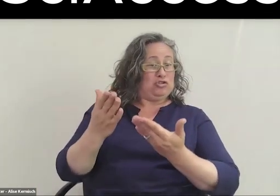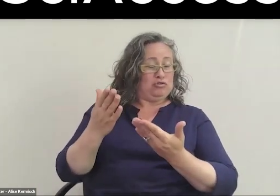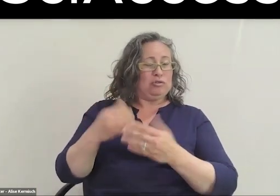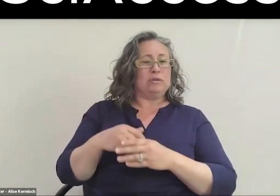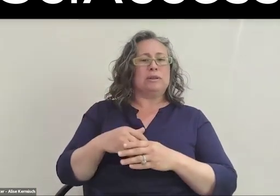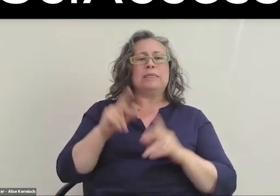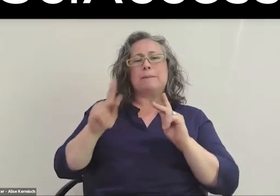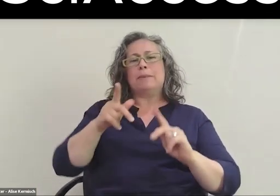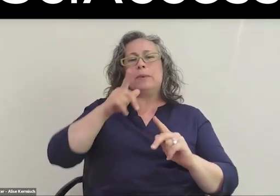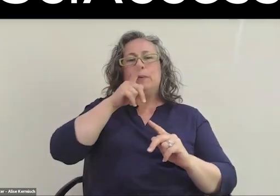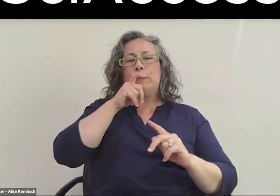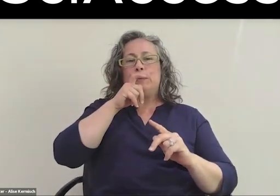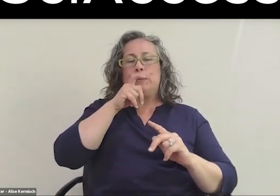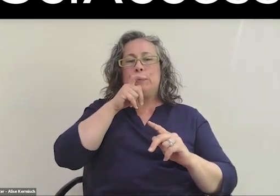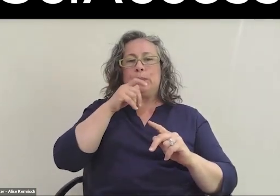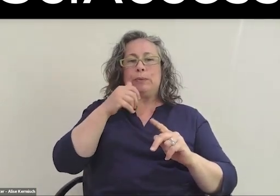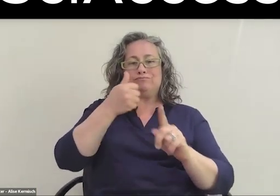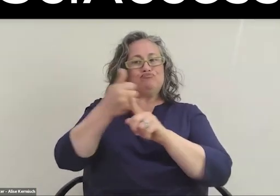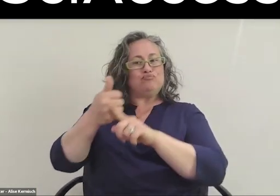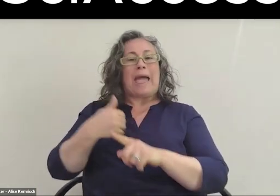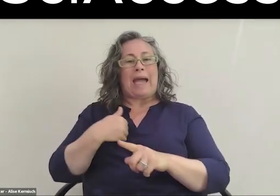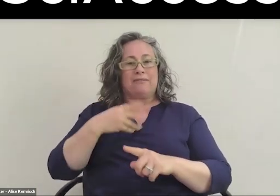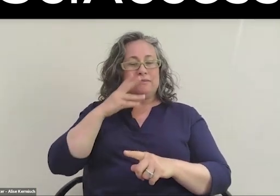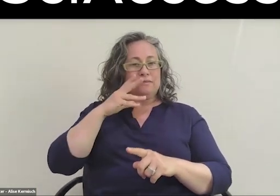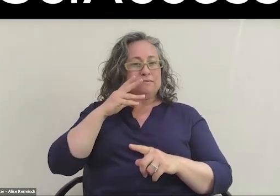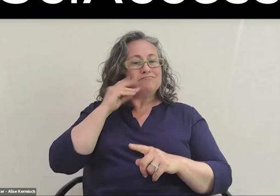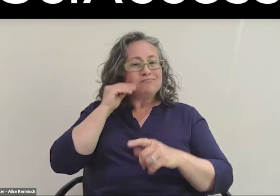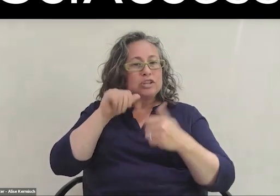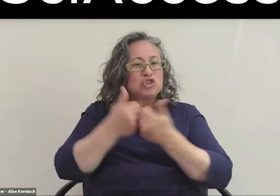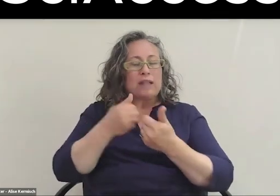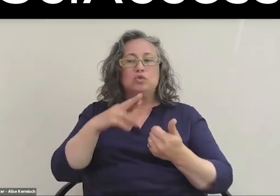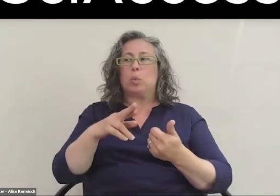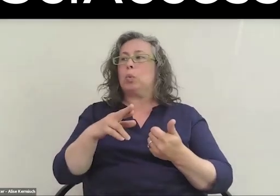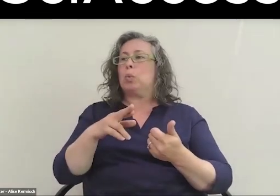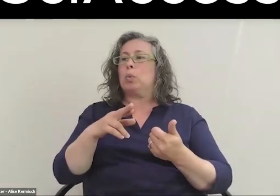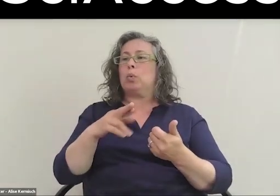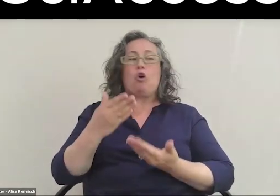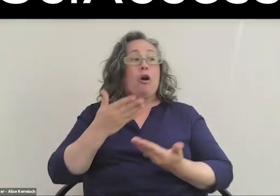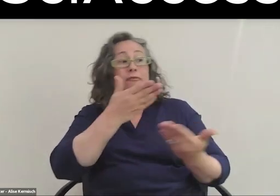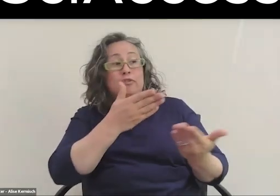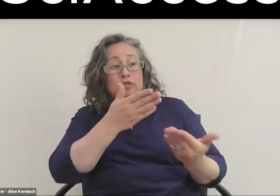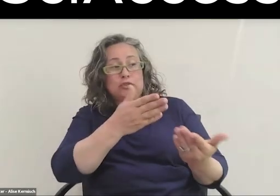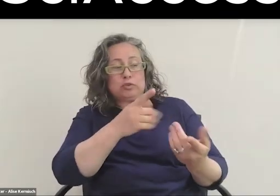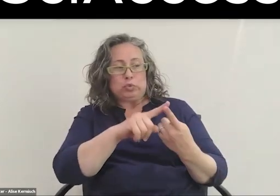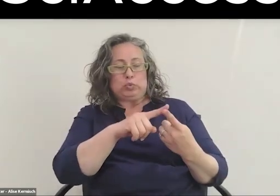who have a challenge or could offer a challenge for students to work on.